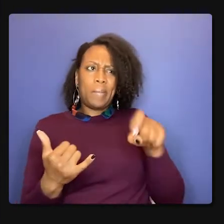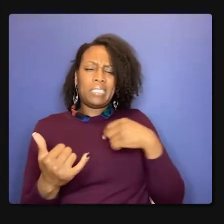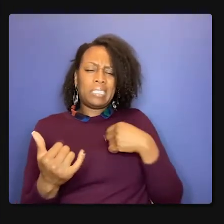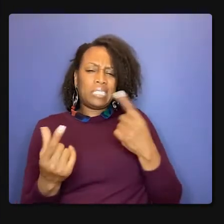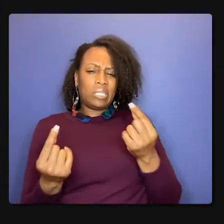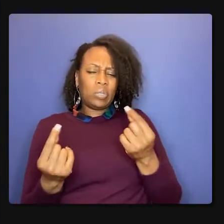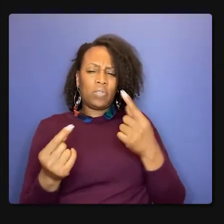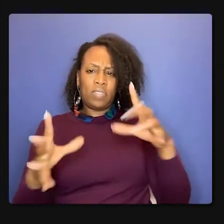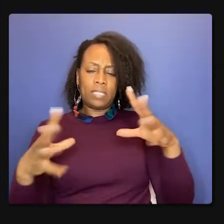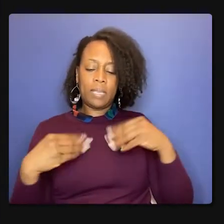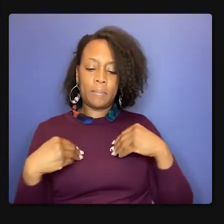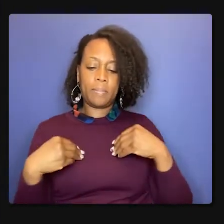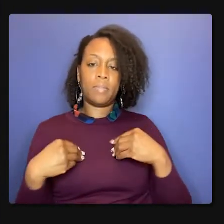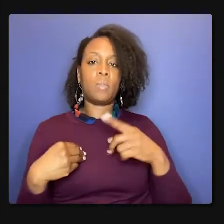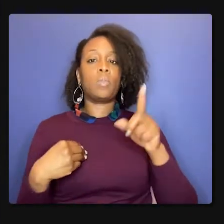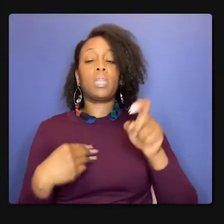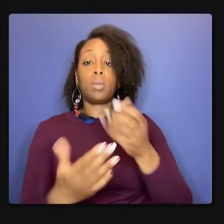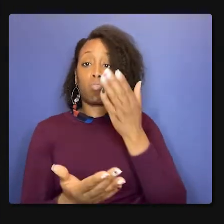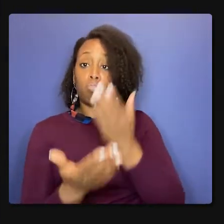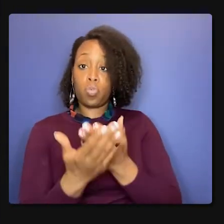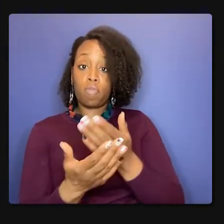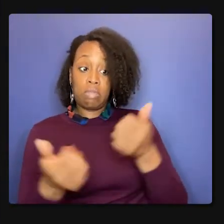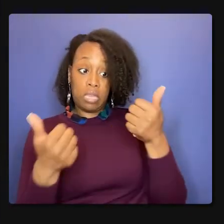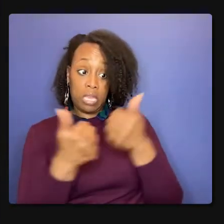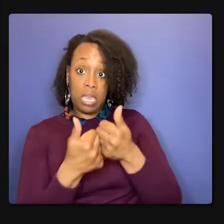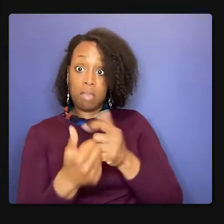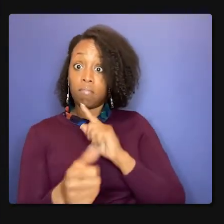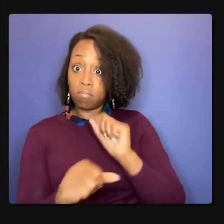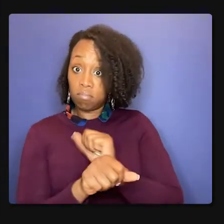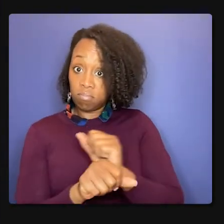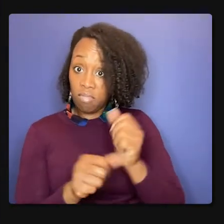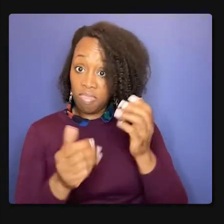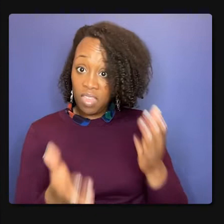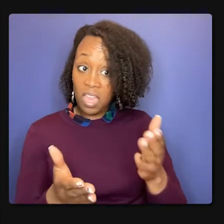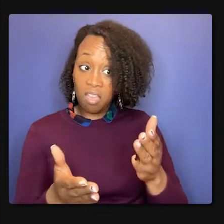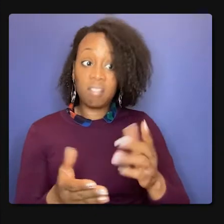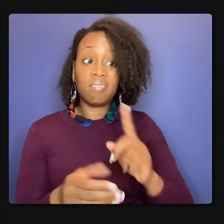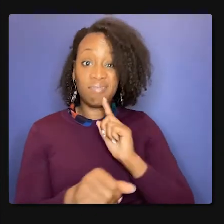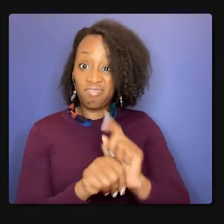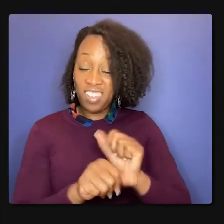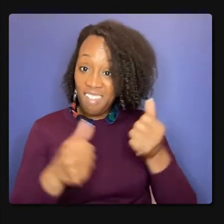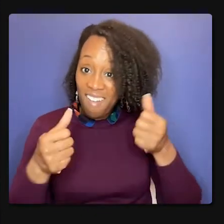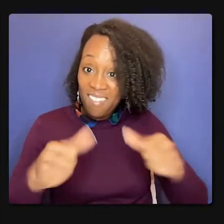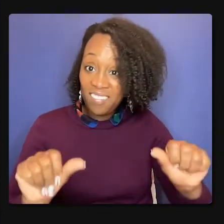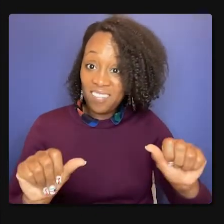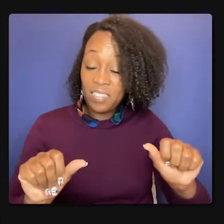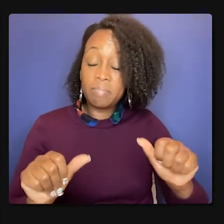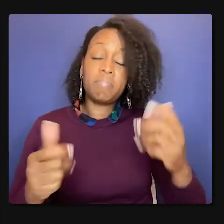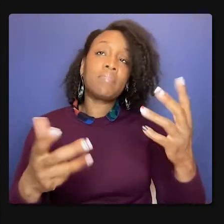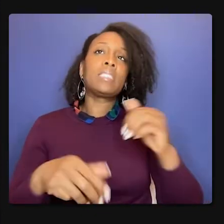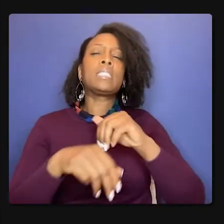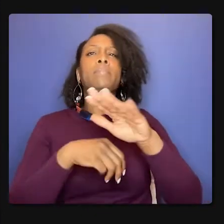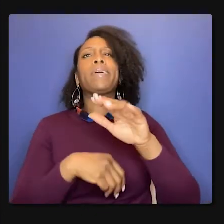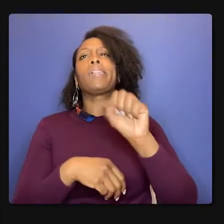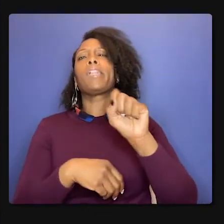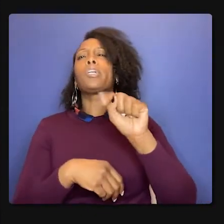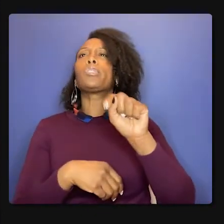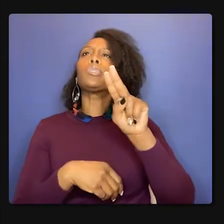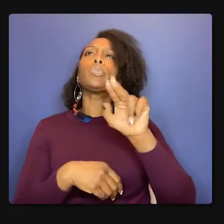We're looking for proof that the game exists and is a real effort. Submitting something like a studio or project website